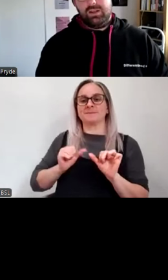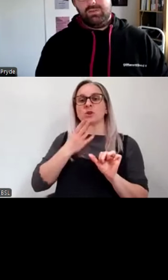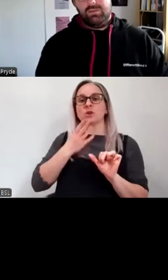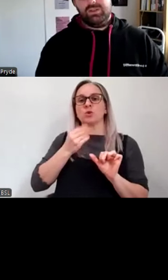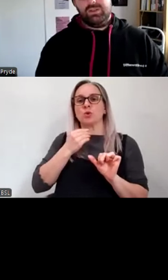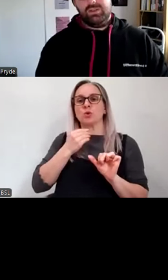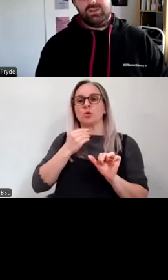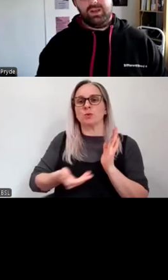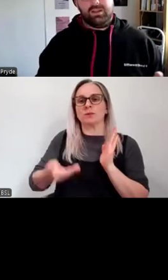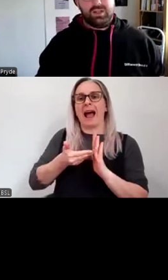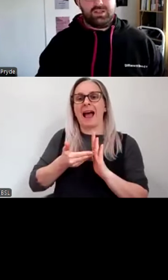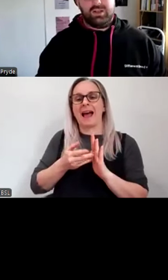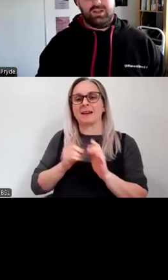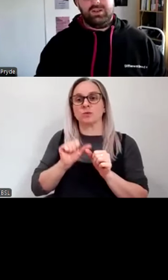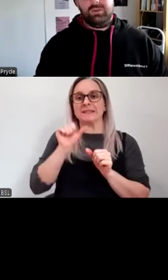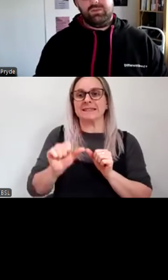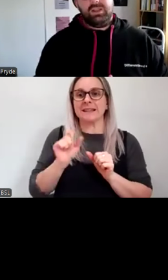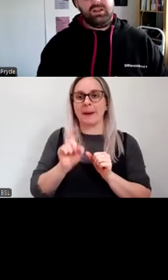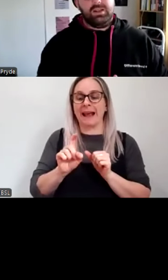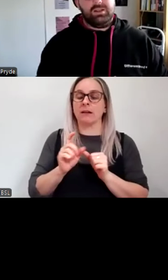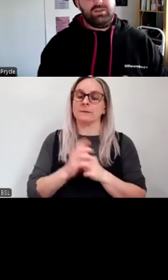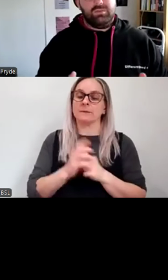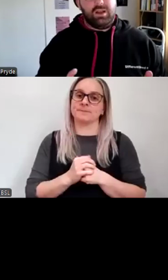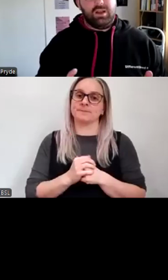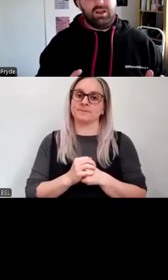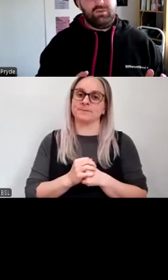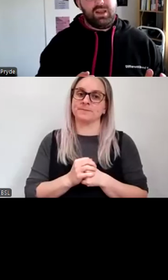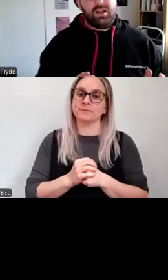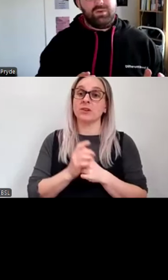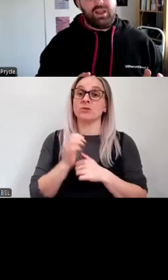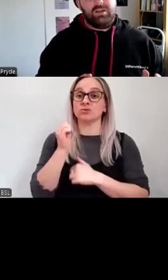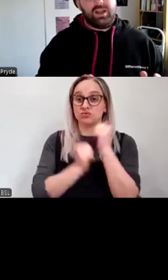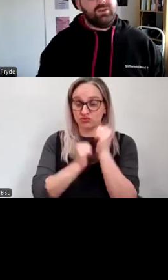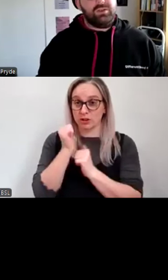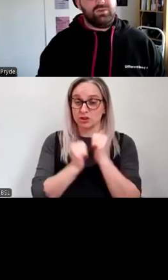When it comes to semantic structure, we really need to rely on tools